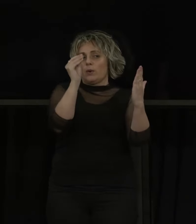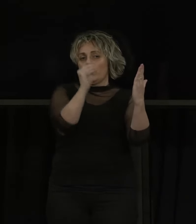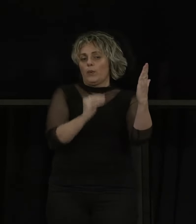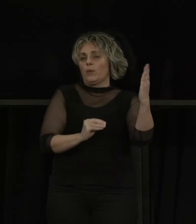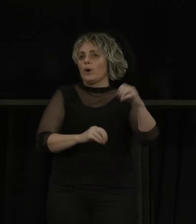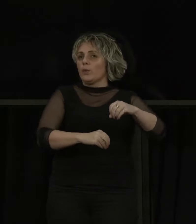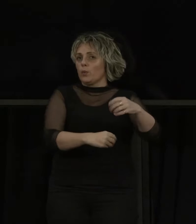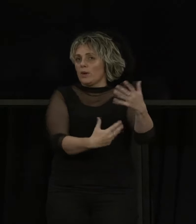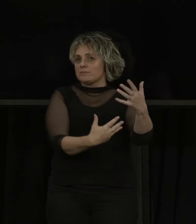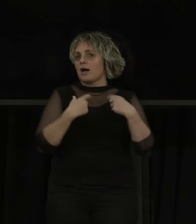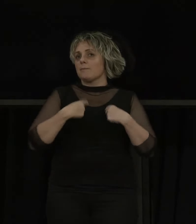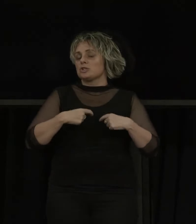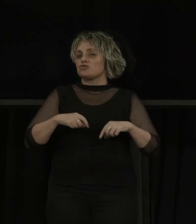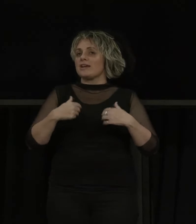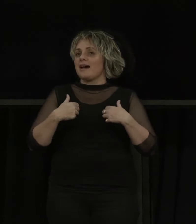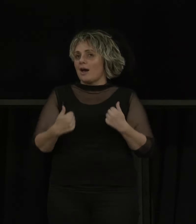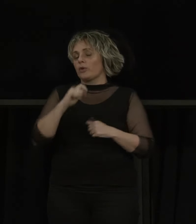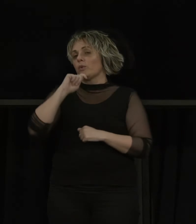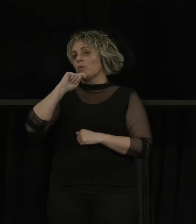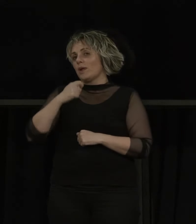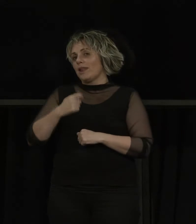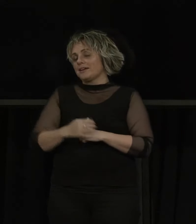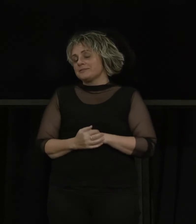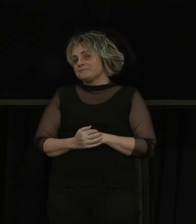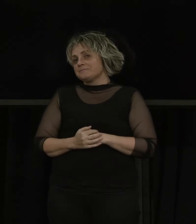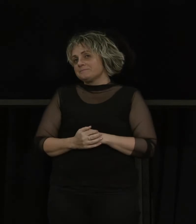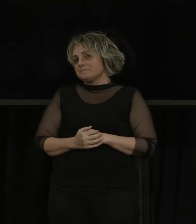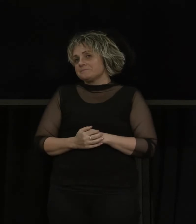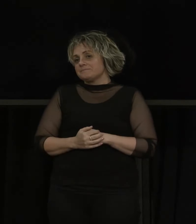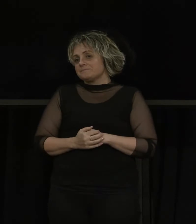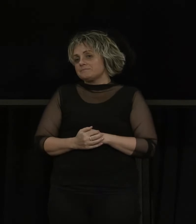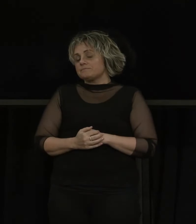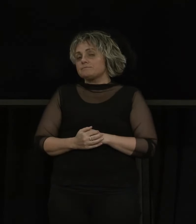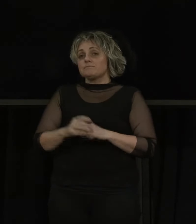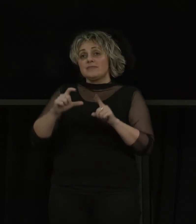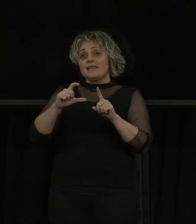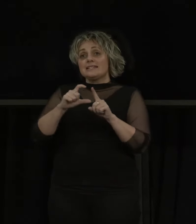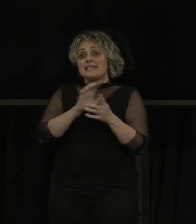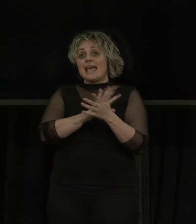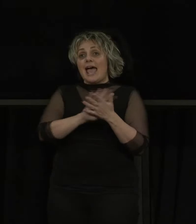However, as the Waikato continues to undertake their investigations with the new cases reported, there may be additional locations of interest and they will be added